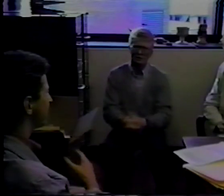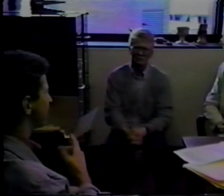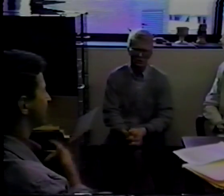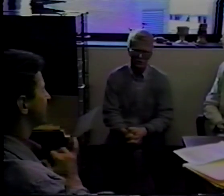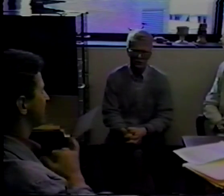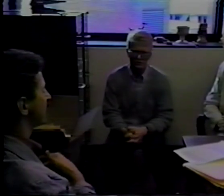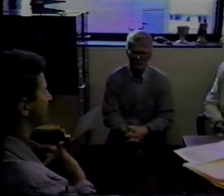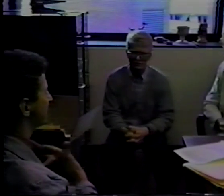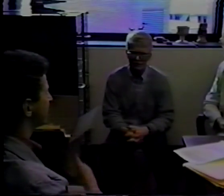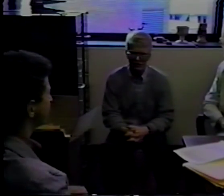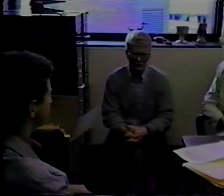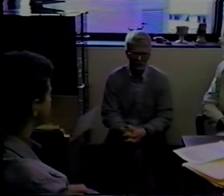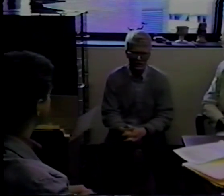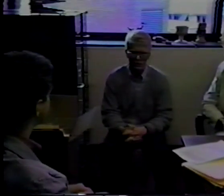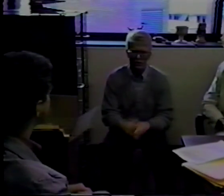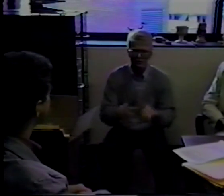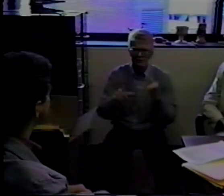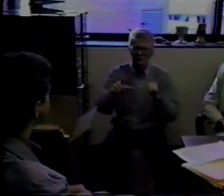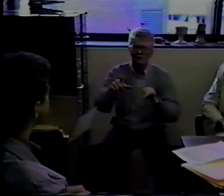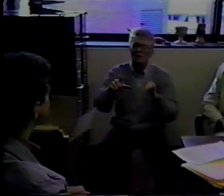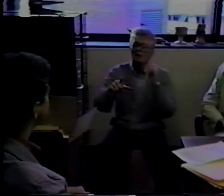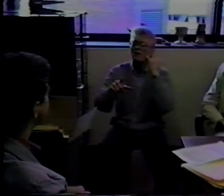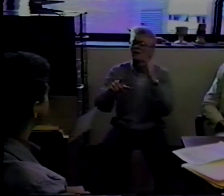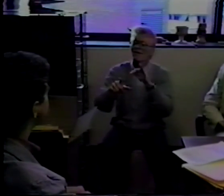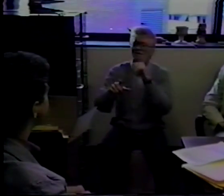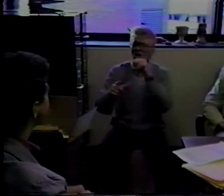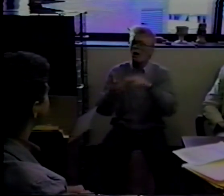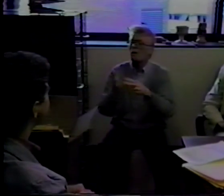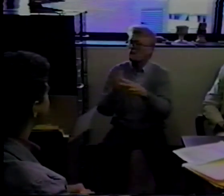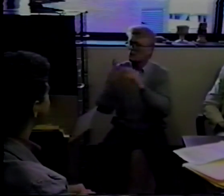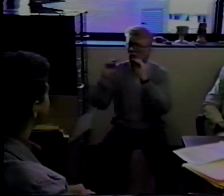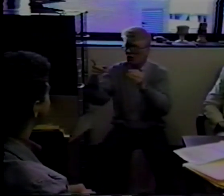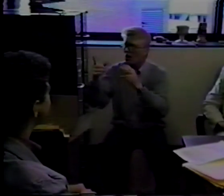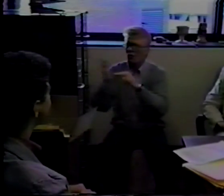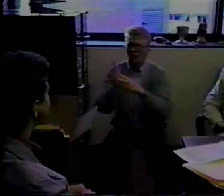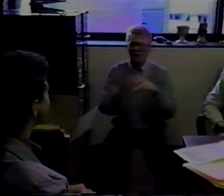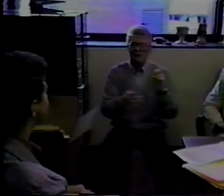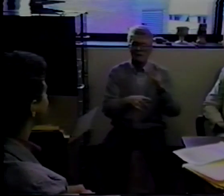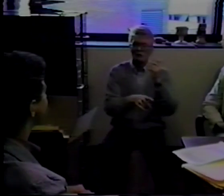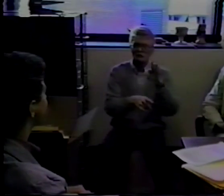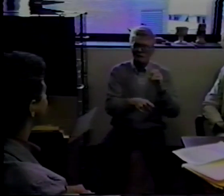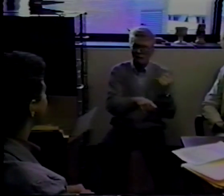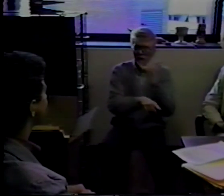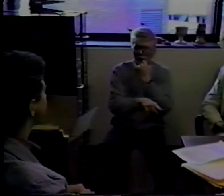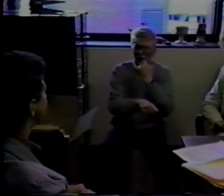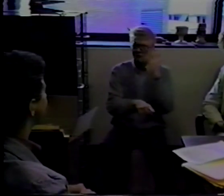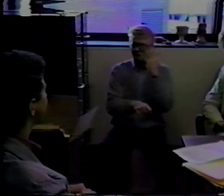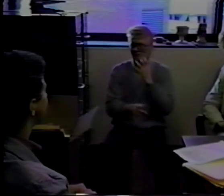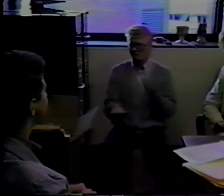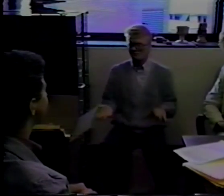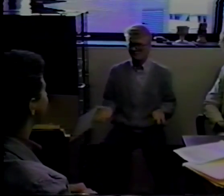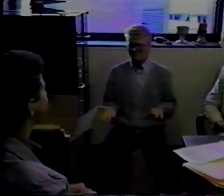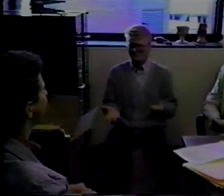(mumble) Professor: But if there isn't, that would disprove him.